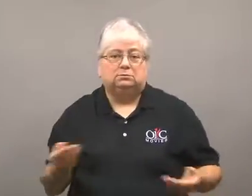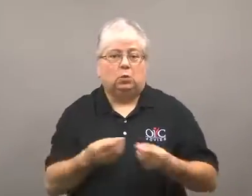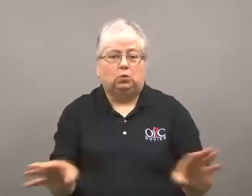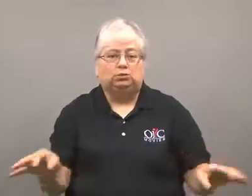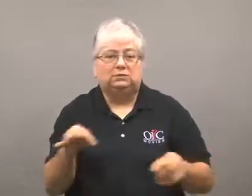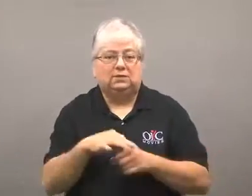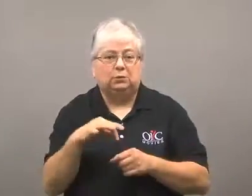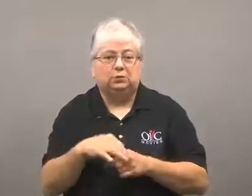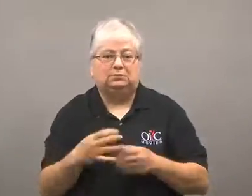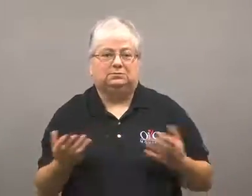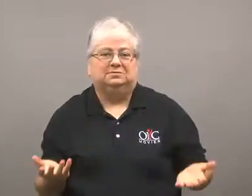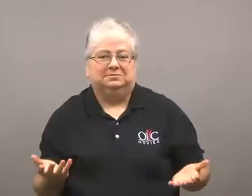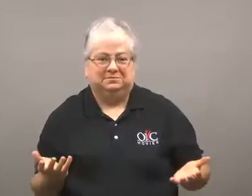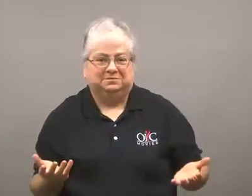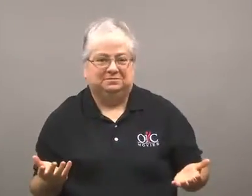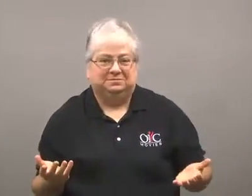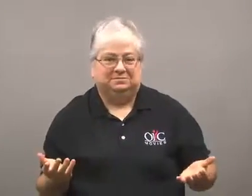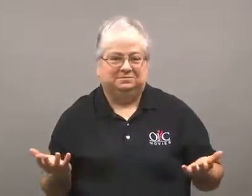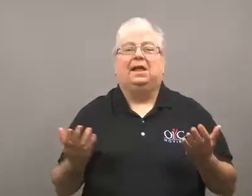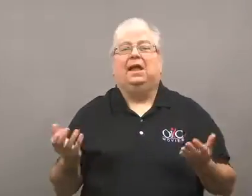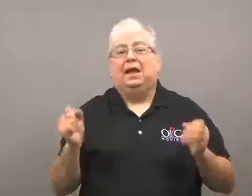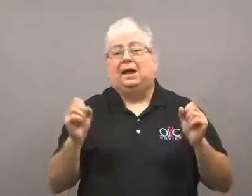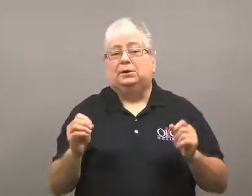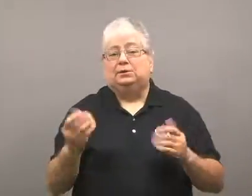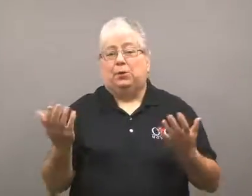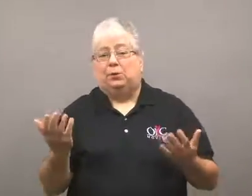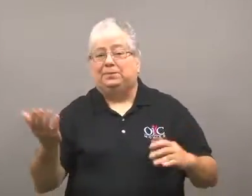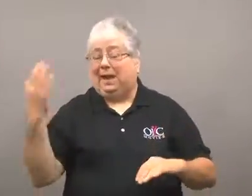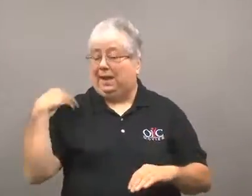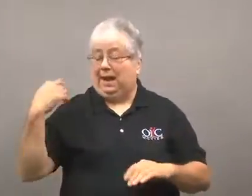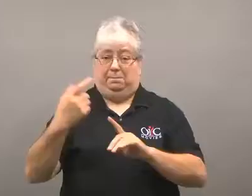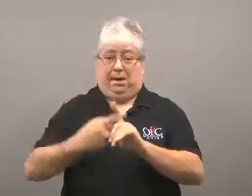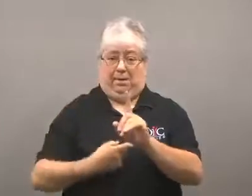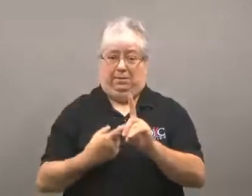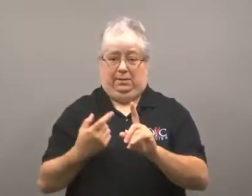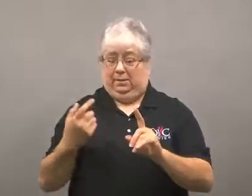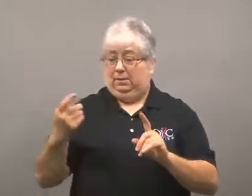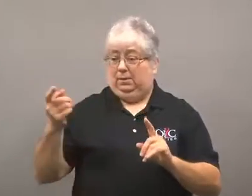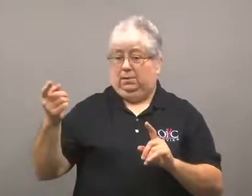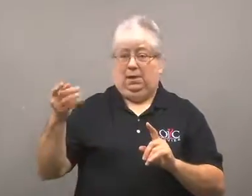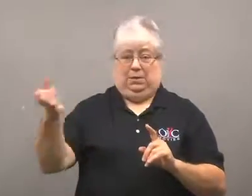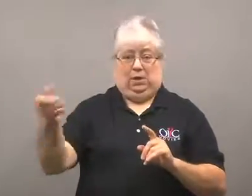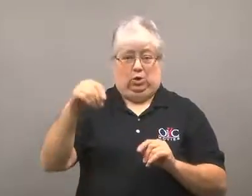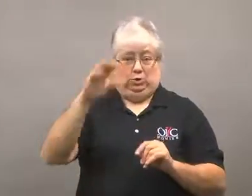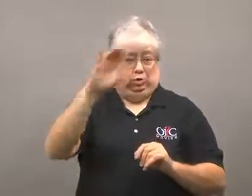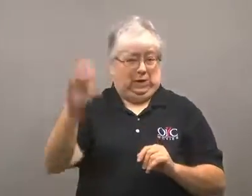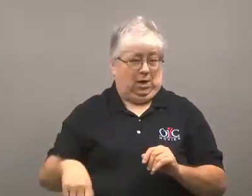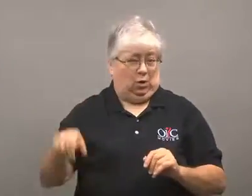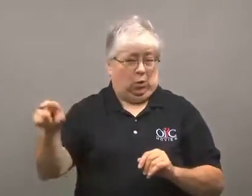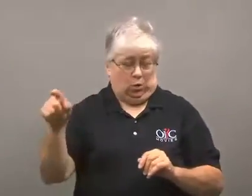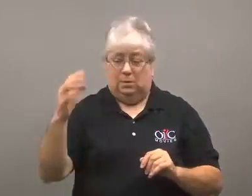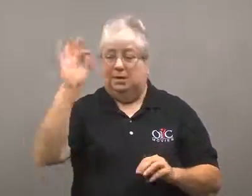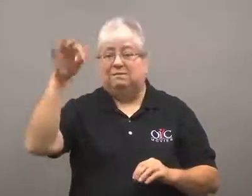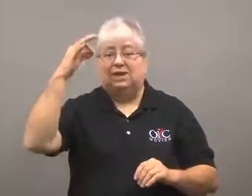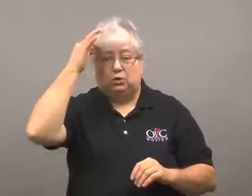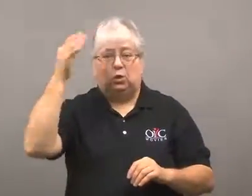These voters would be disenfranchised.